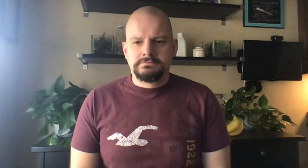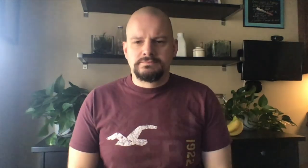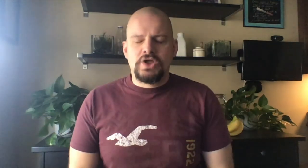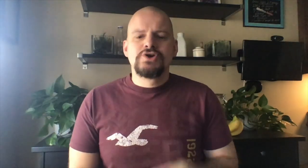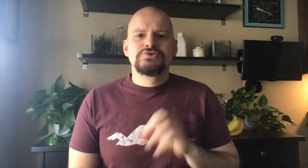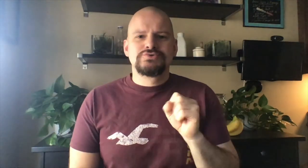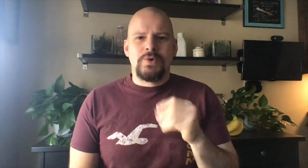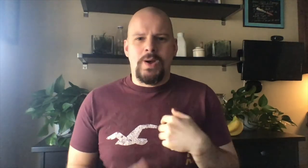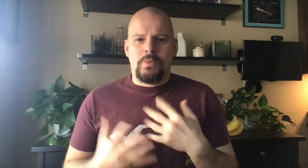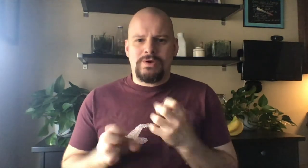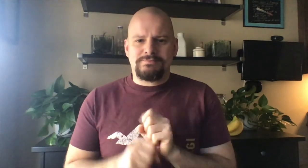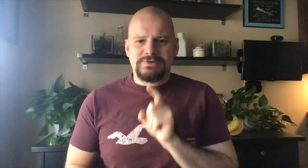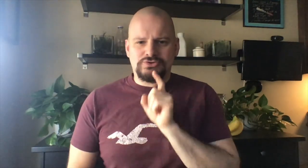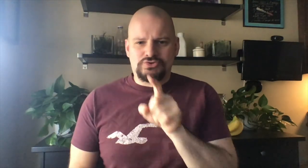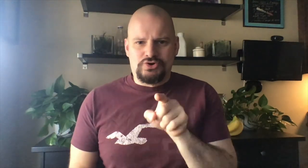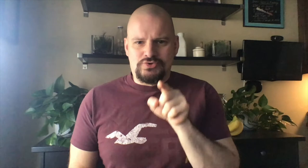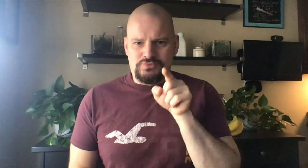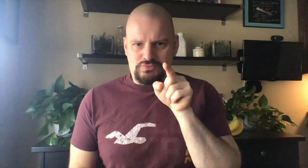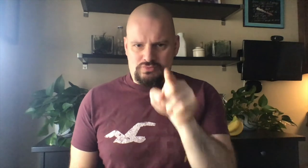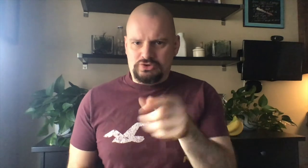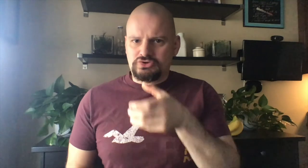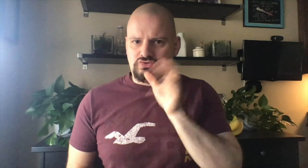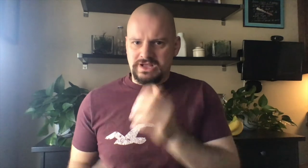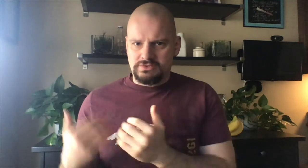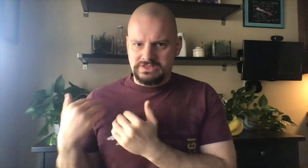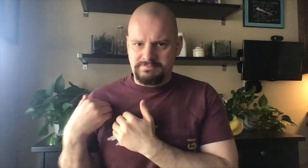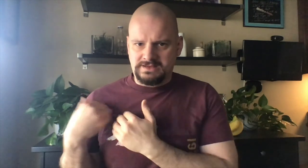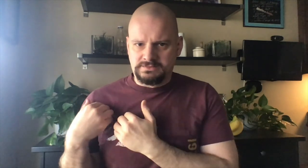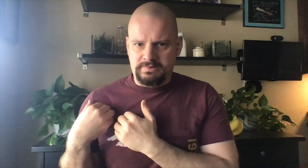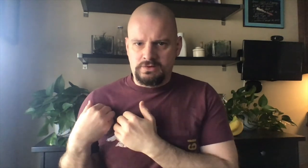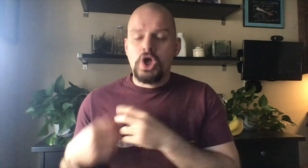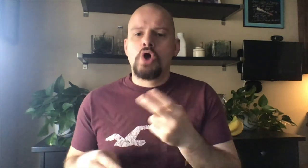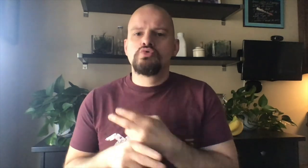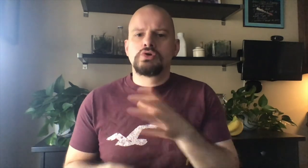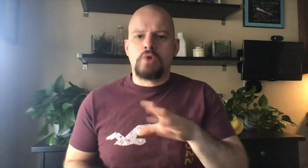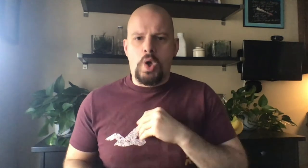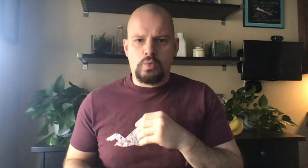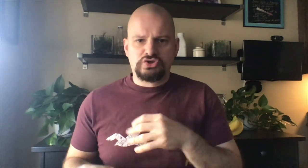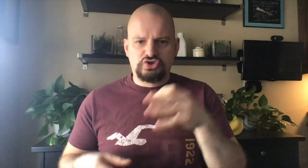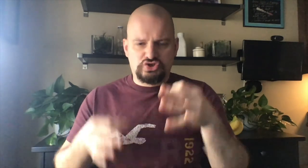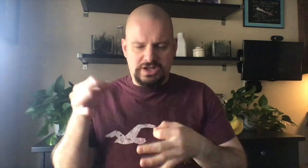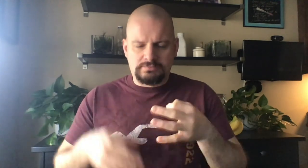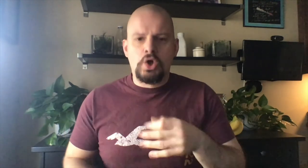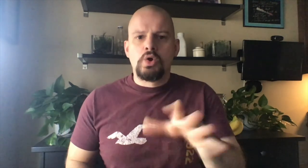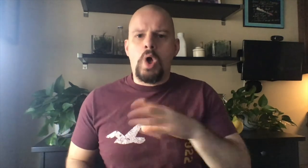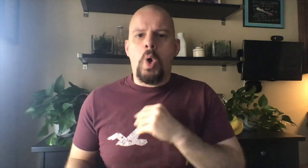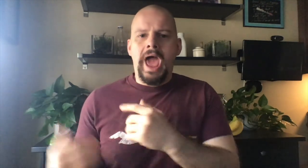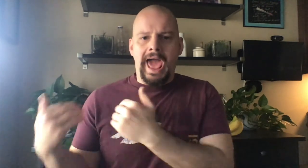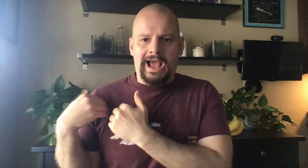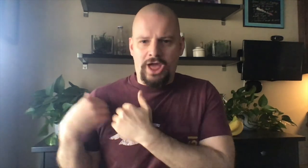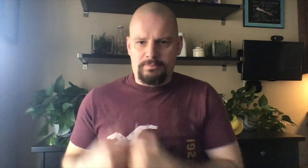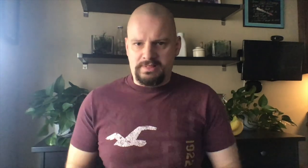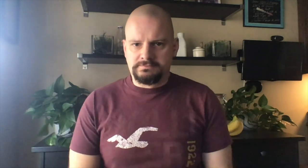I want to make sure you drink responsibly, use your own judgement and be held accountable.